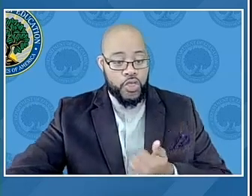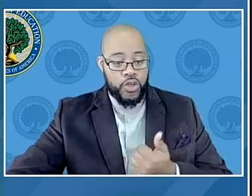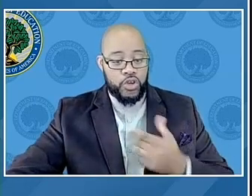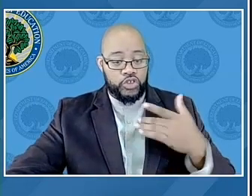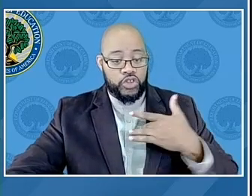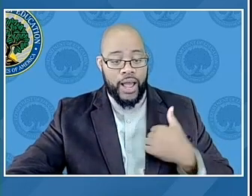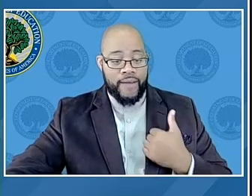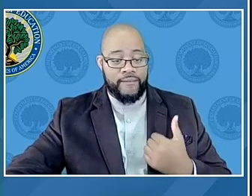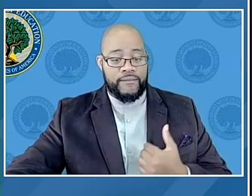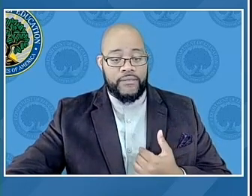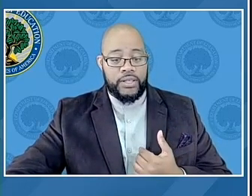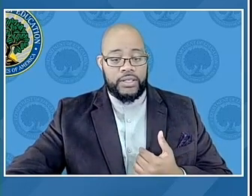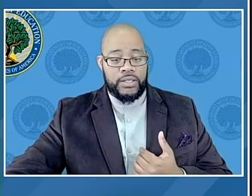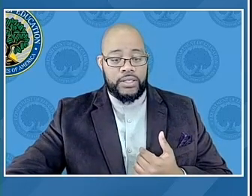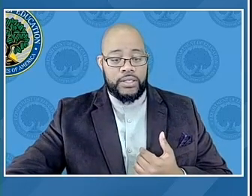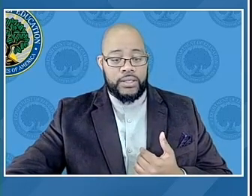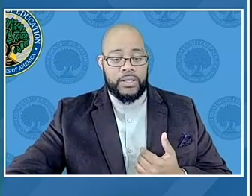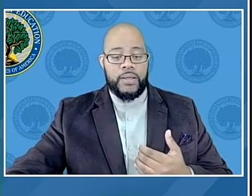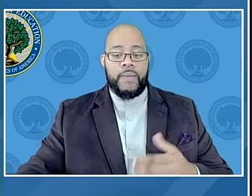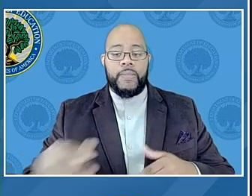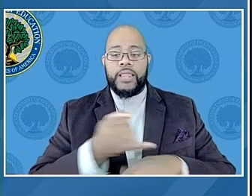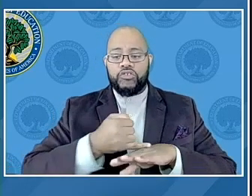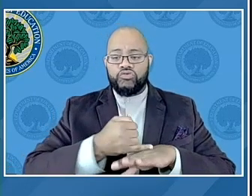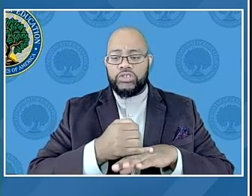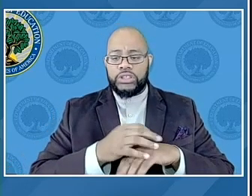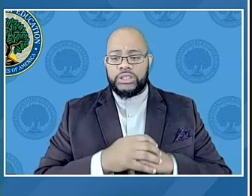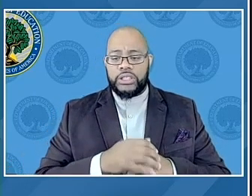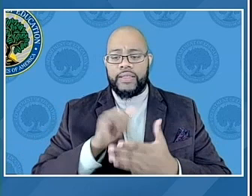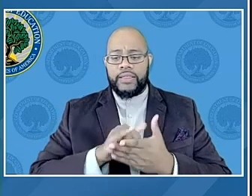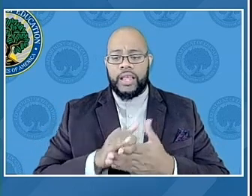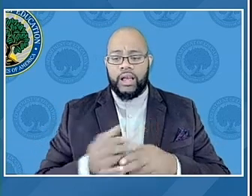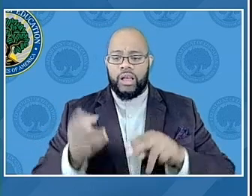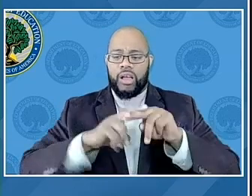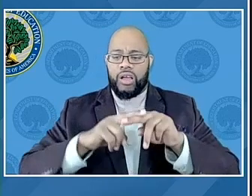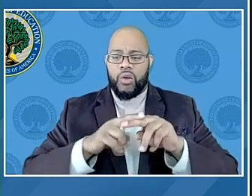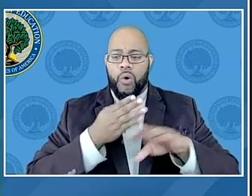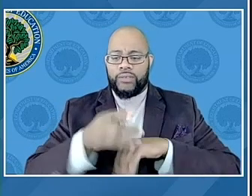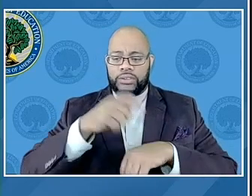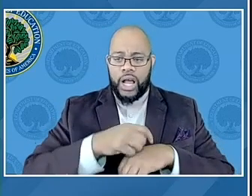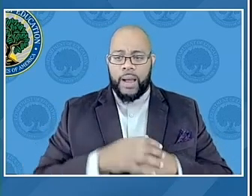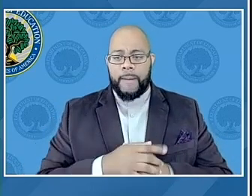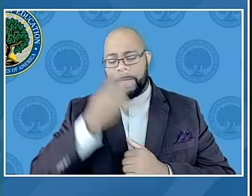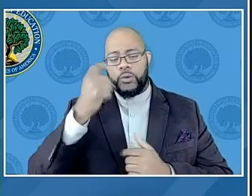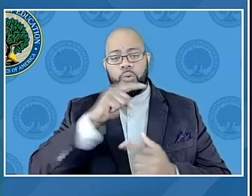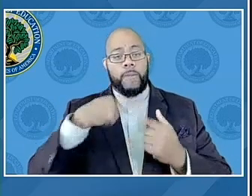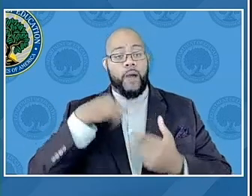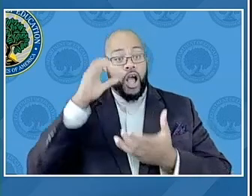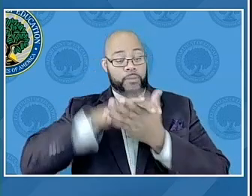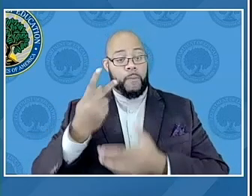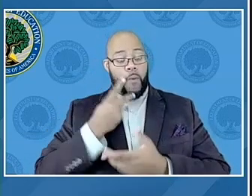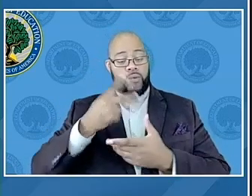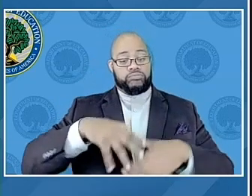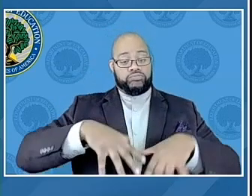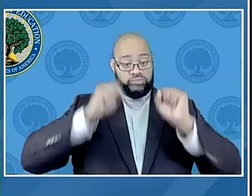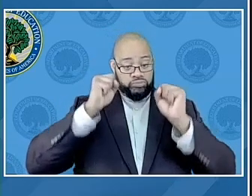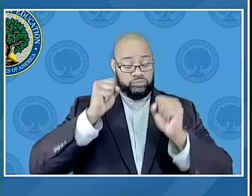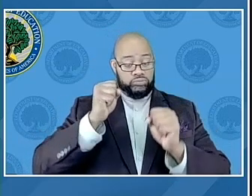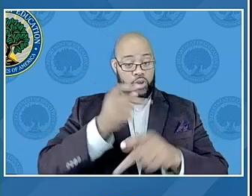amount of interest that has accrued over time, because when my husband and I took out these loans, which, by the way, we